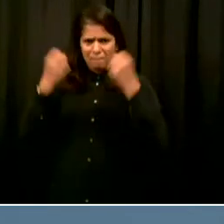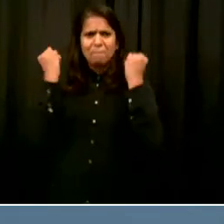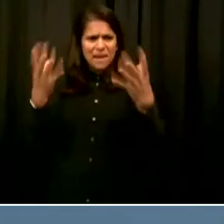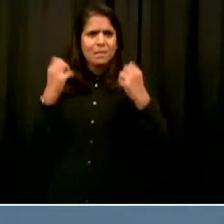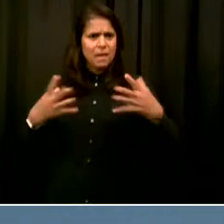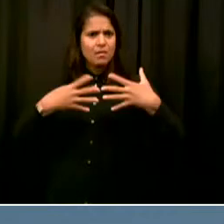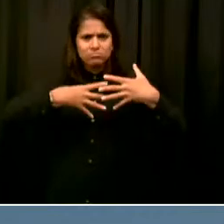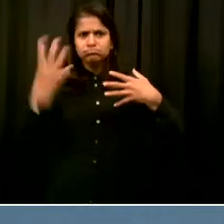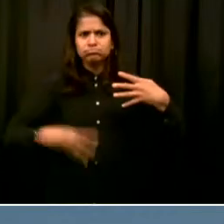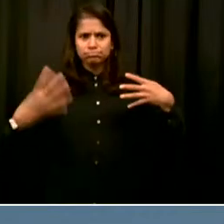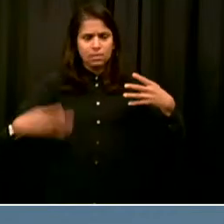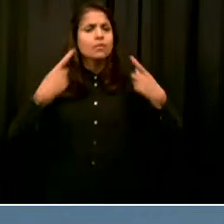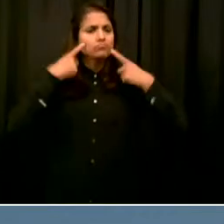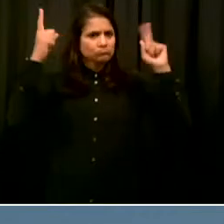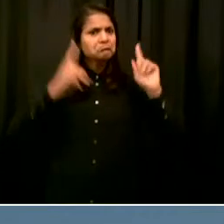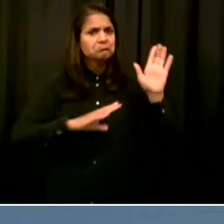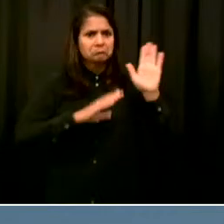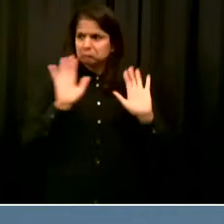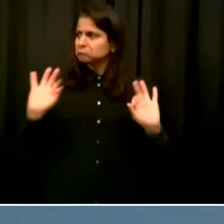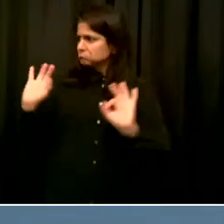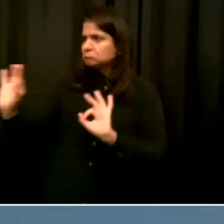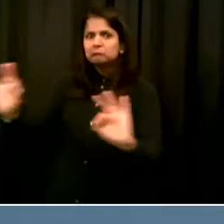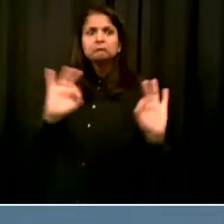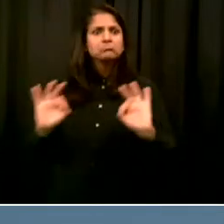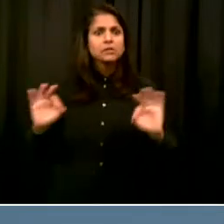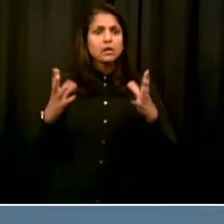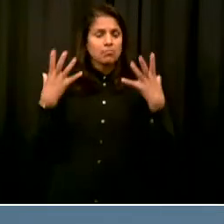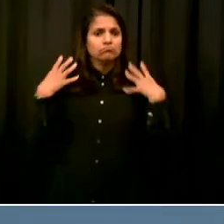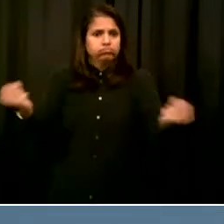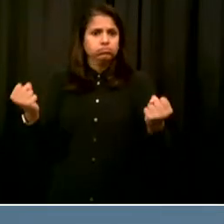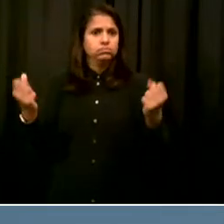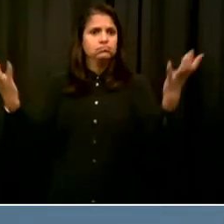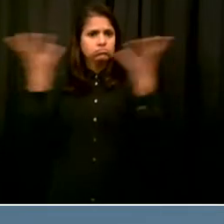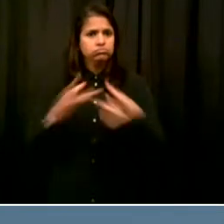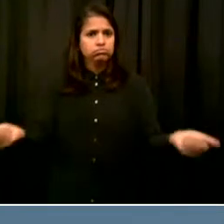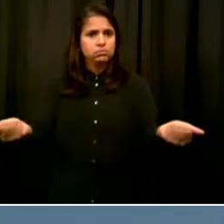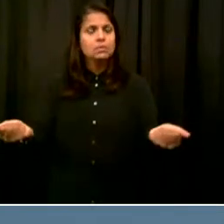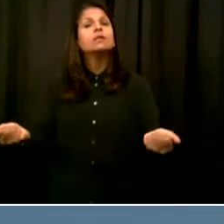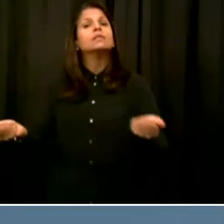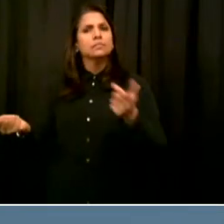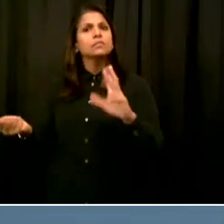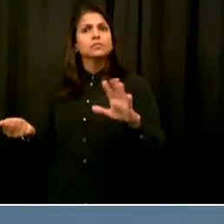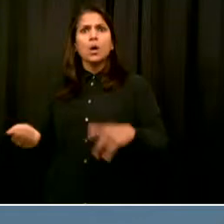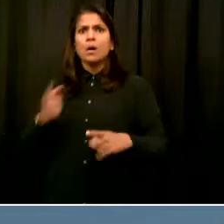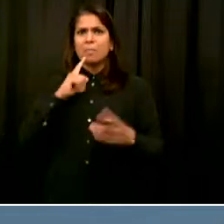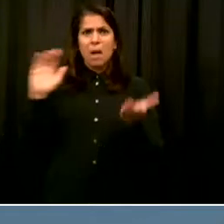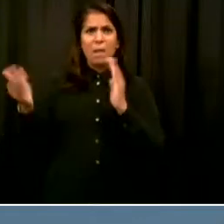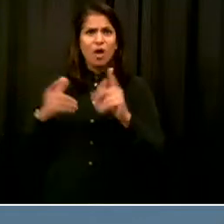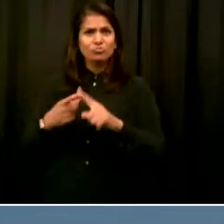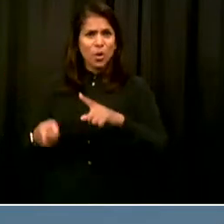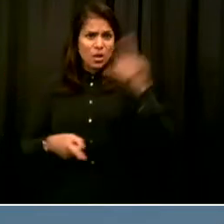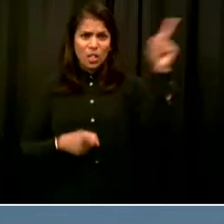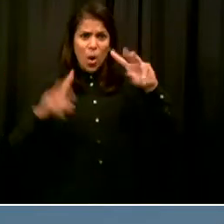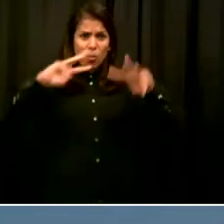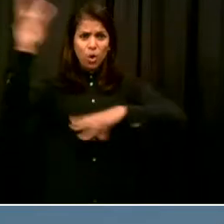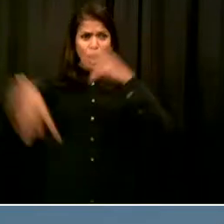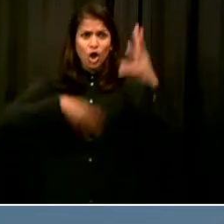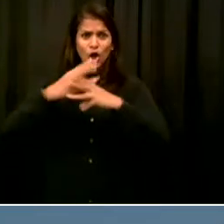AND QUARANTINING AND NN OT OT